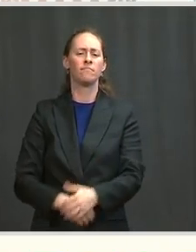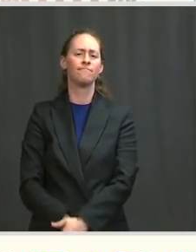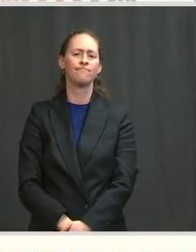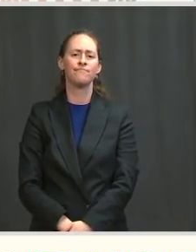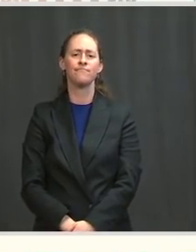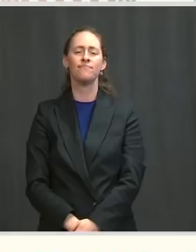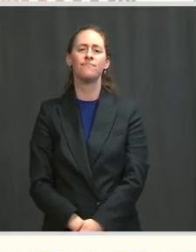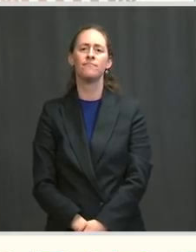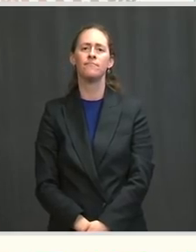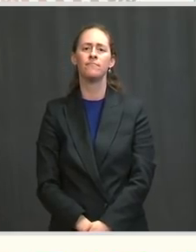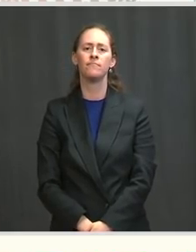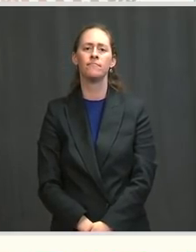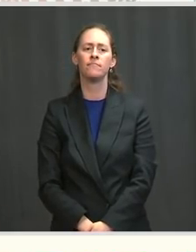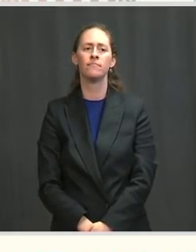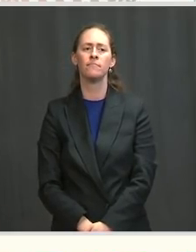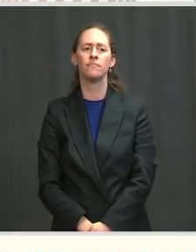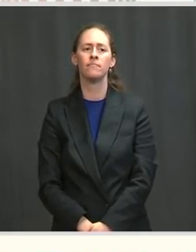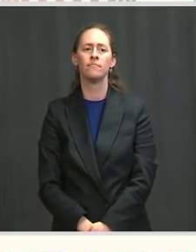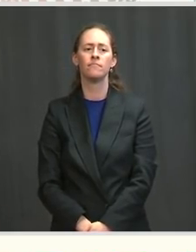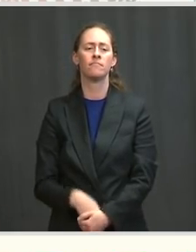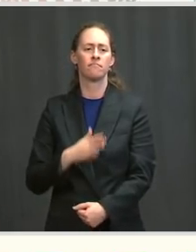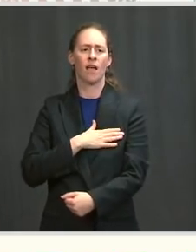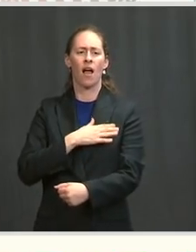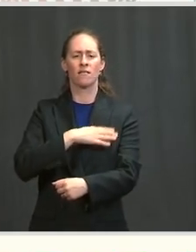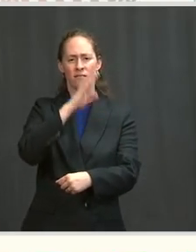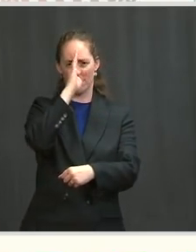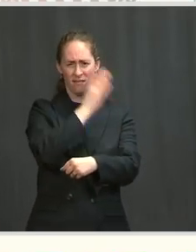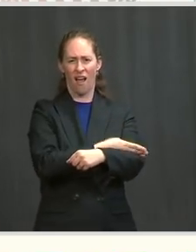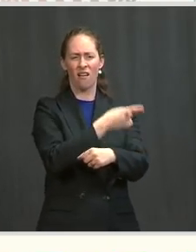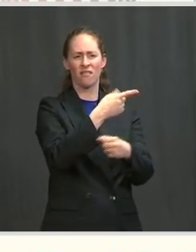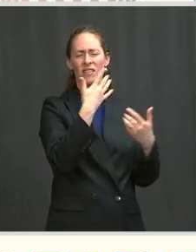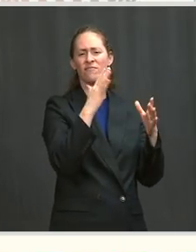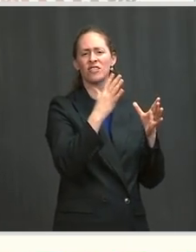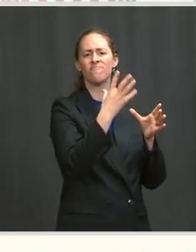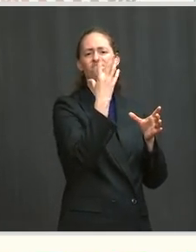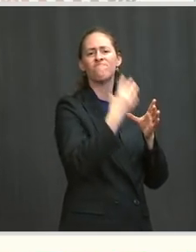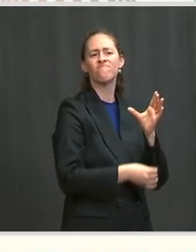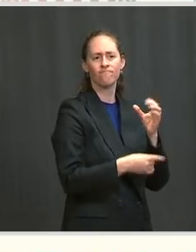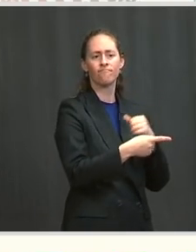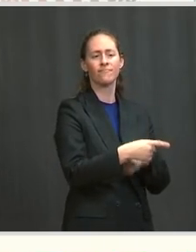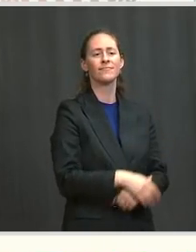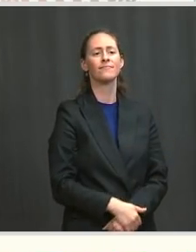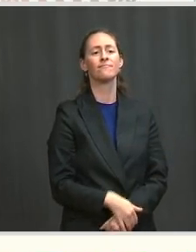Our deceased son, Beau -- when he was Delaware's Attorney General -- was one of the first AGs in the country